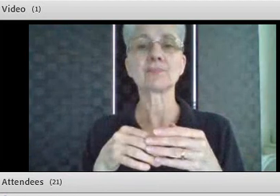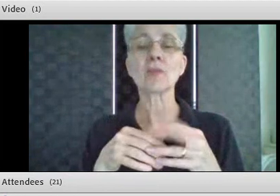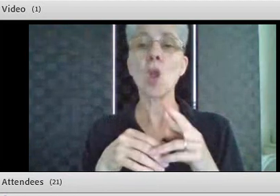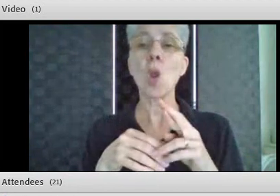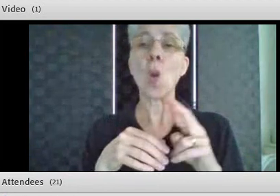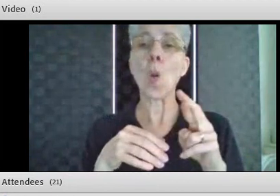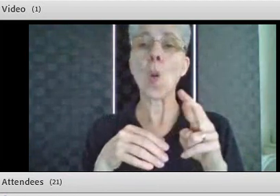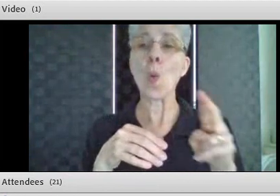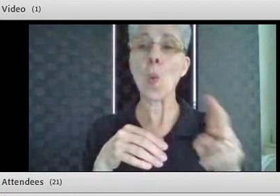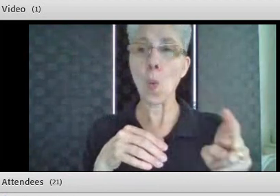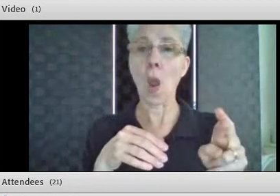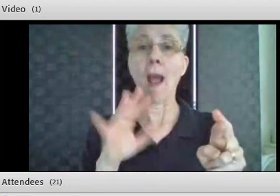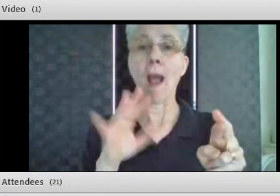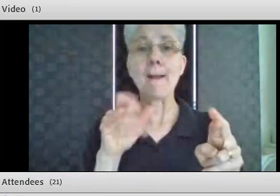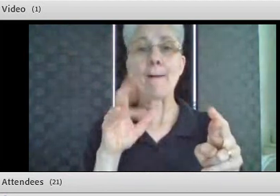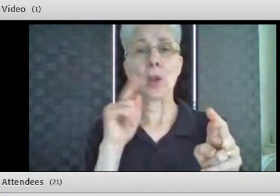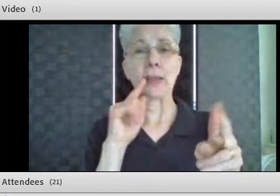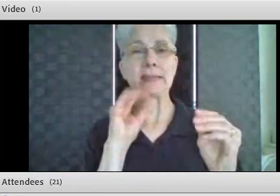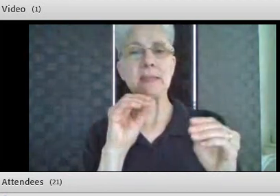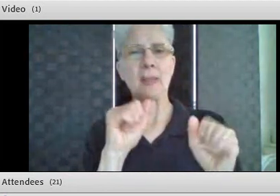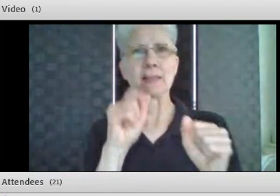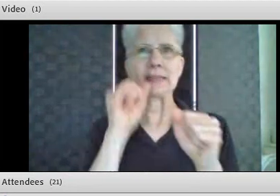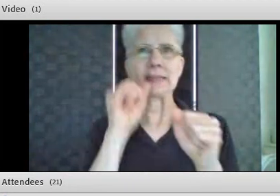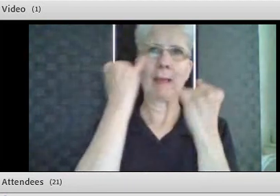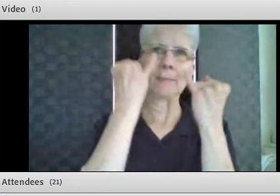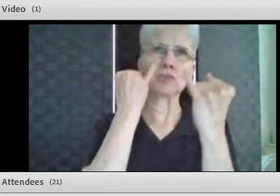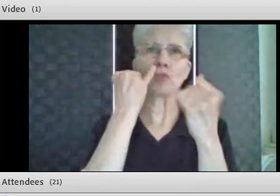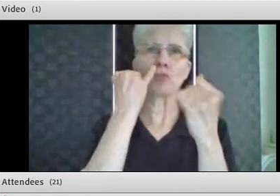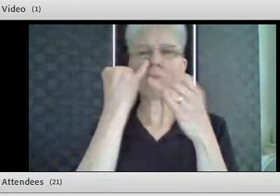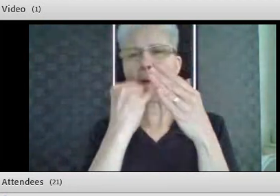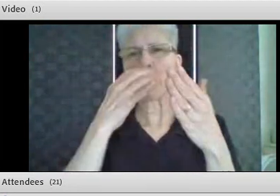all of that, you know, those types of things.